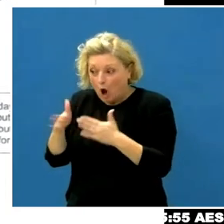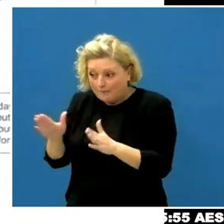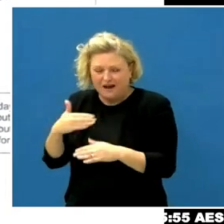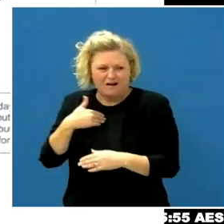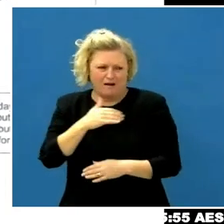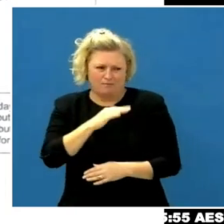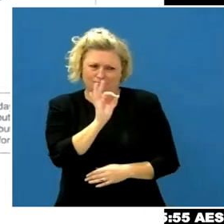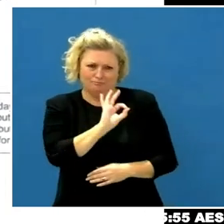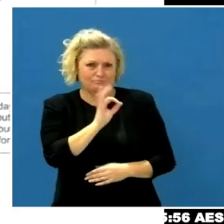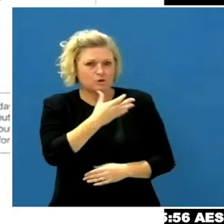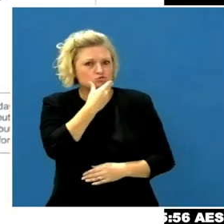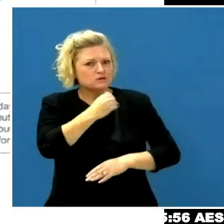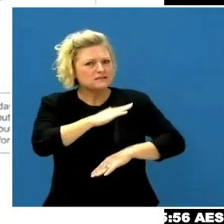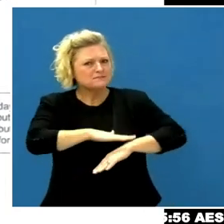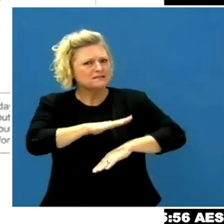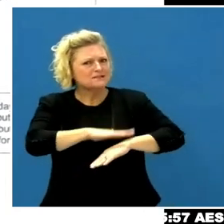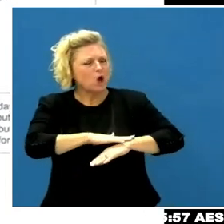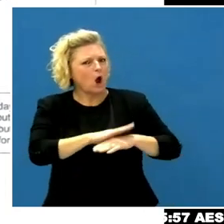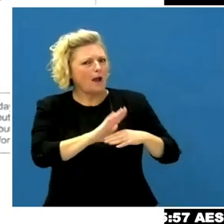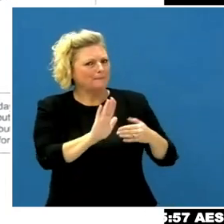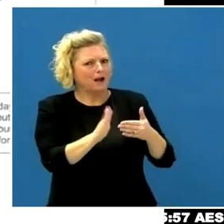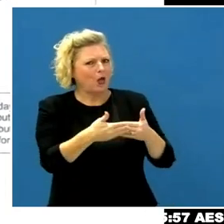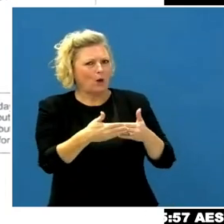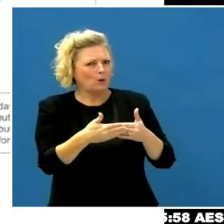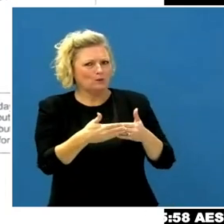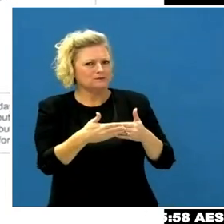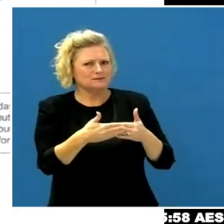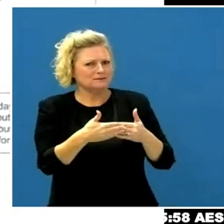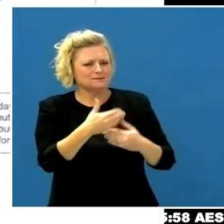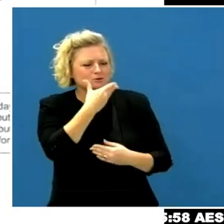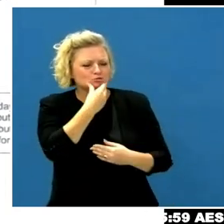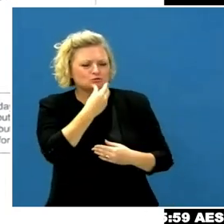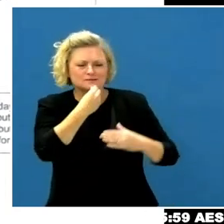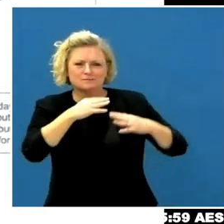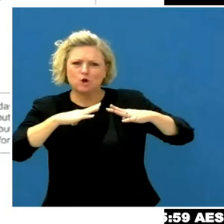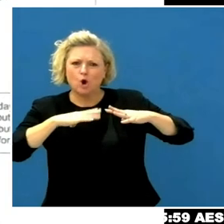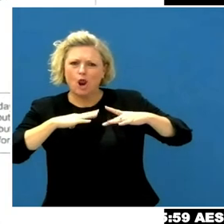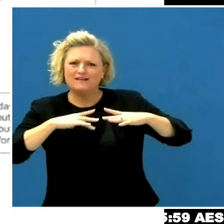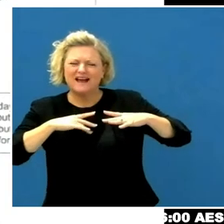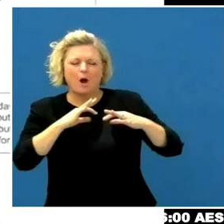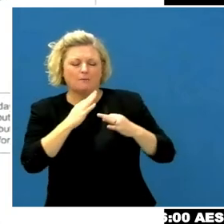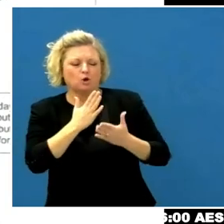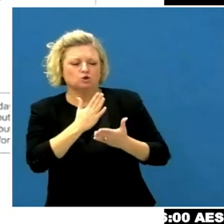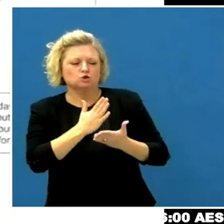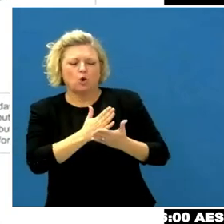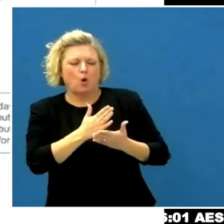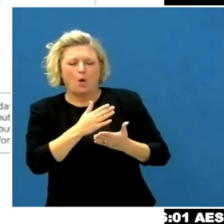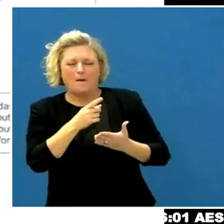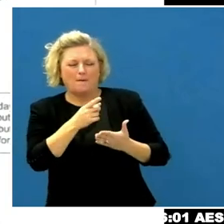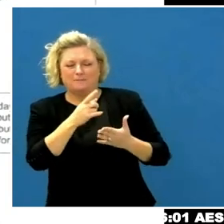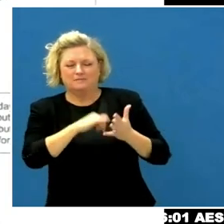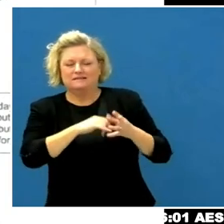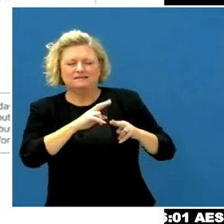for staff to do - I don't know, whatever staff did. Was the Christmas break a week?